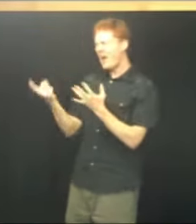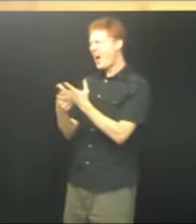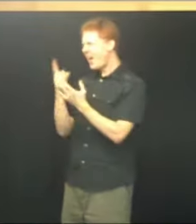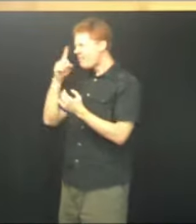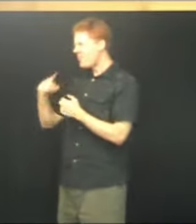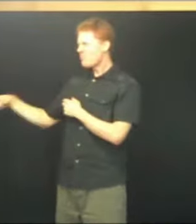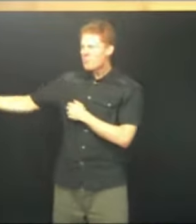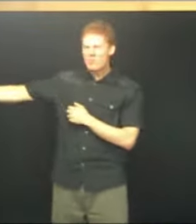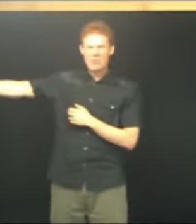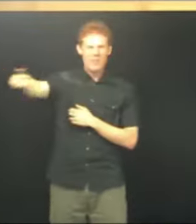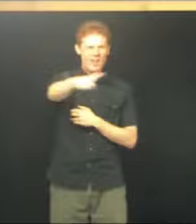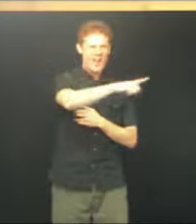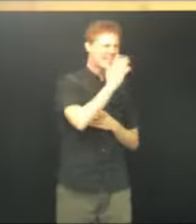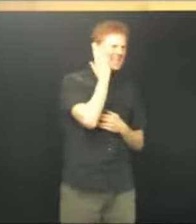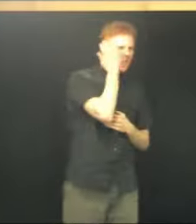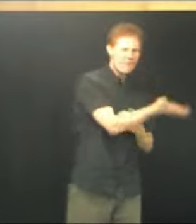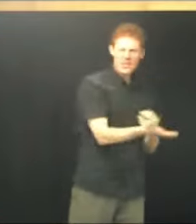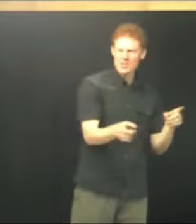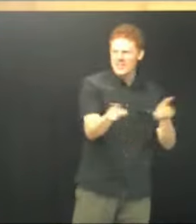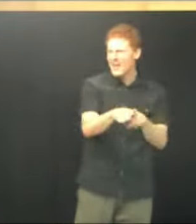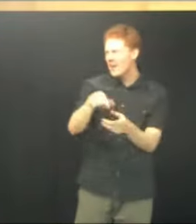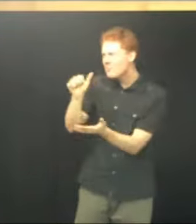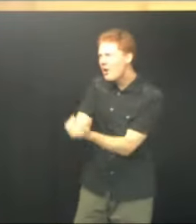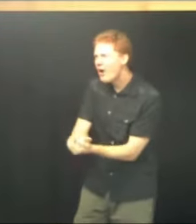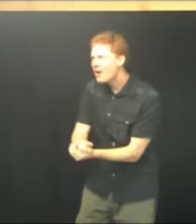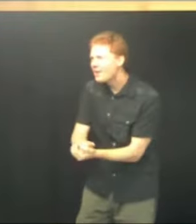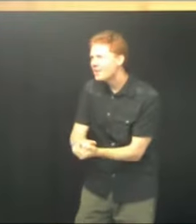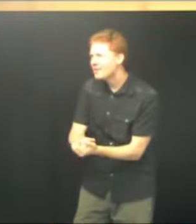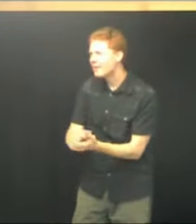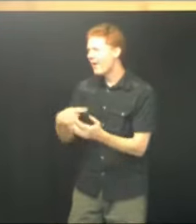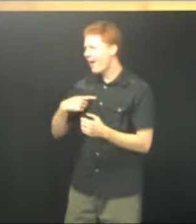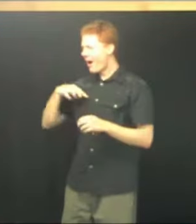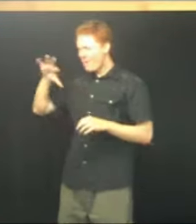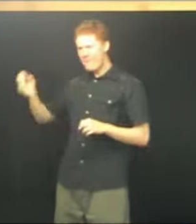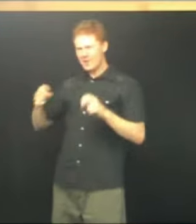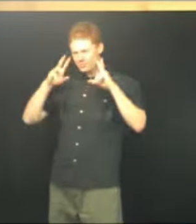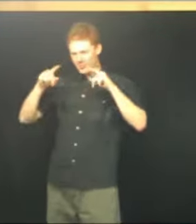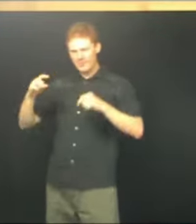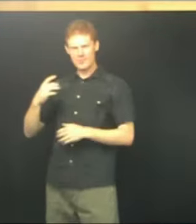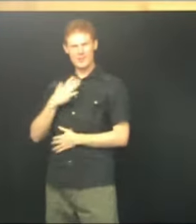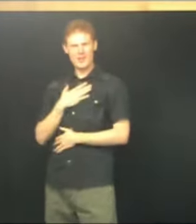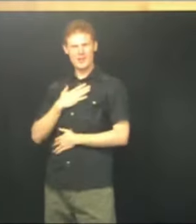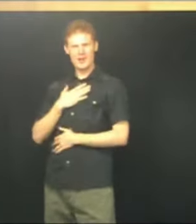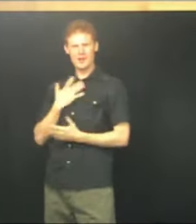Everyone else in the world is just as selfish! So I need to look after myself as well!